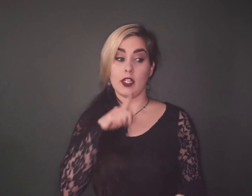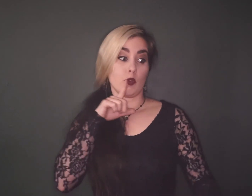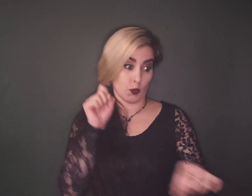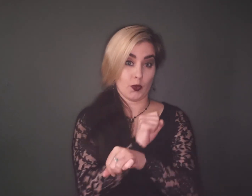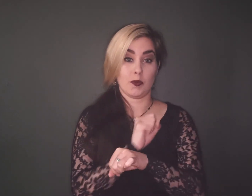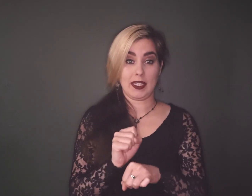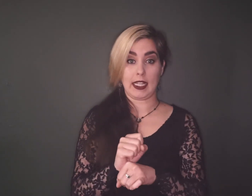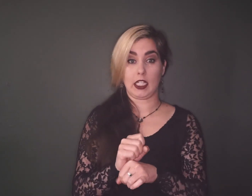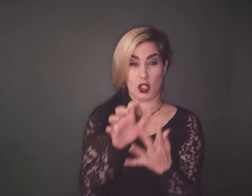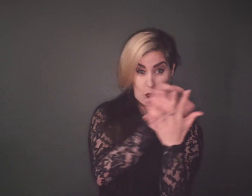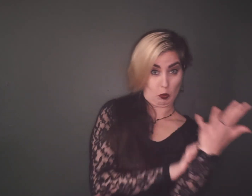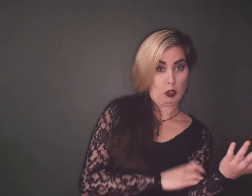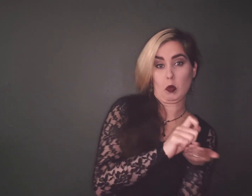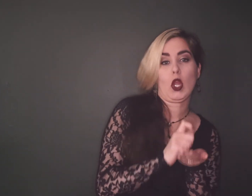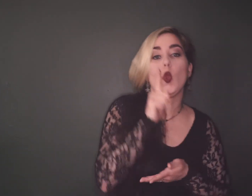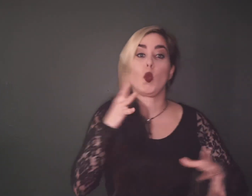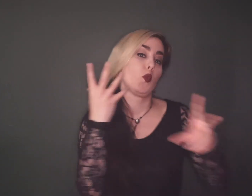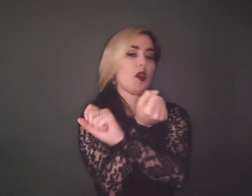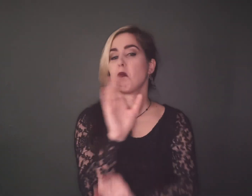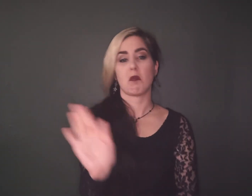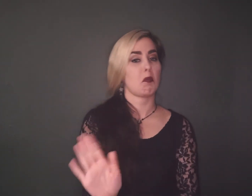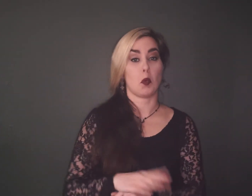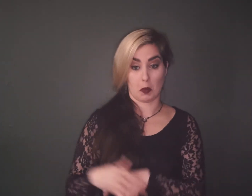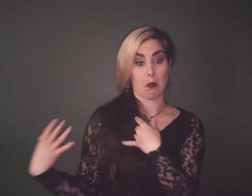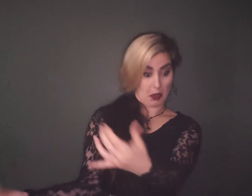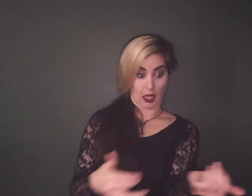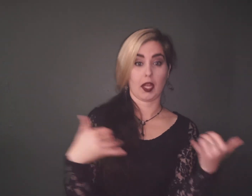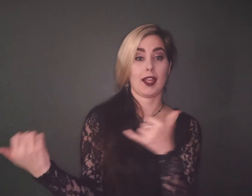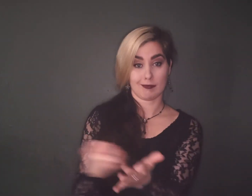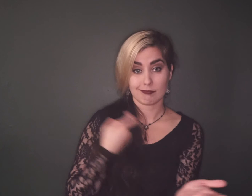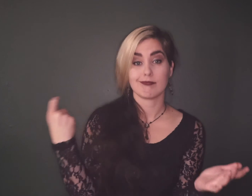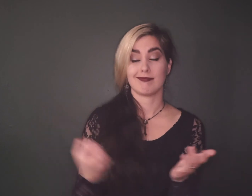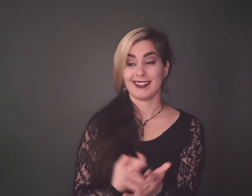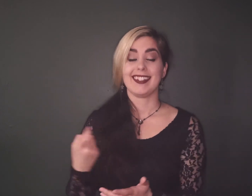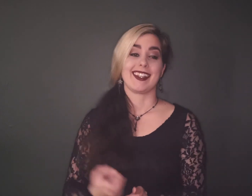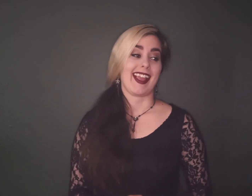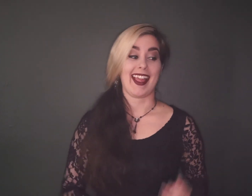And there was no actual script that dictated who would win or lose. Instead, we just played hockey.